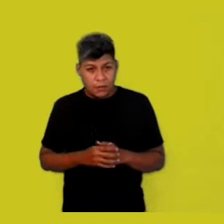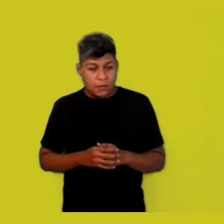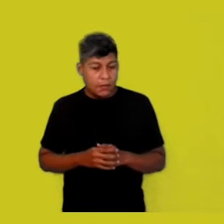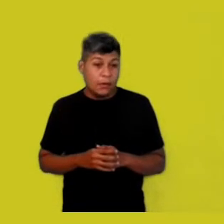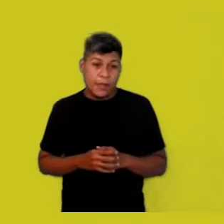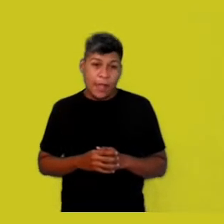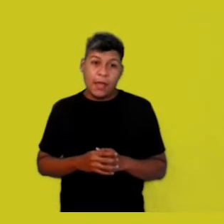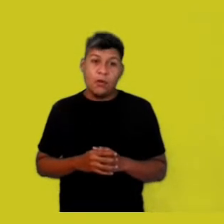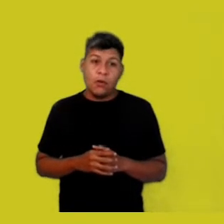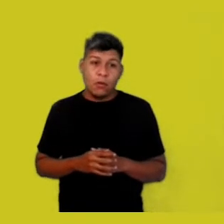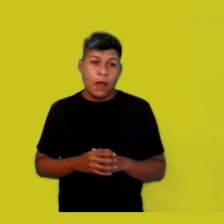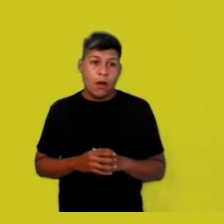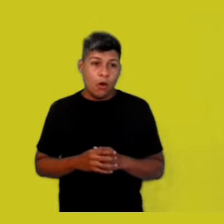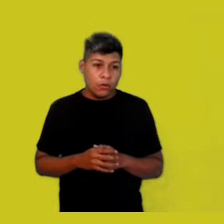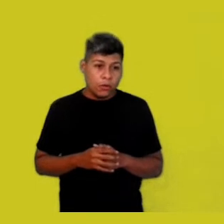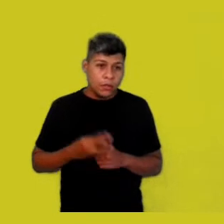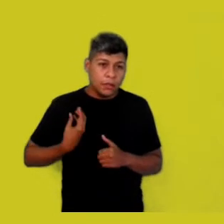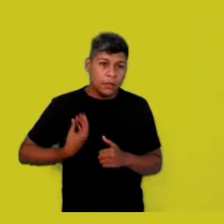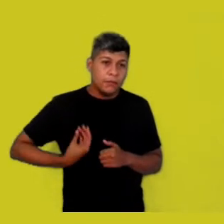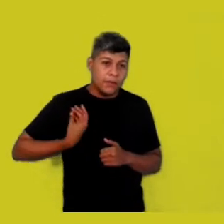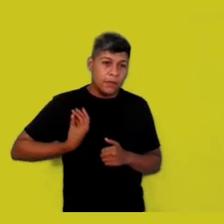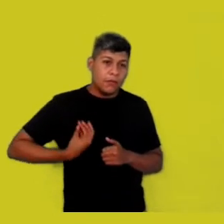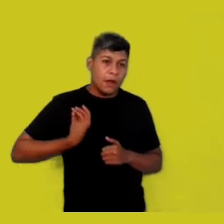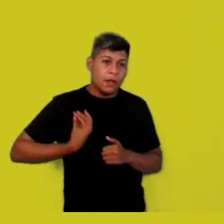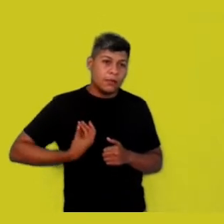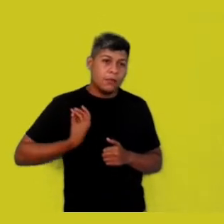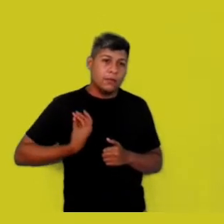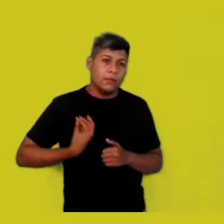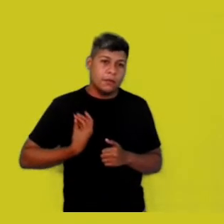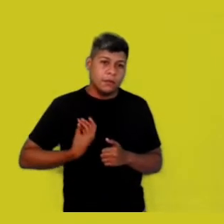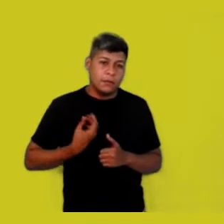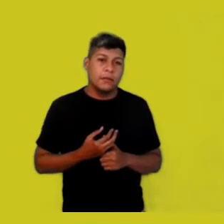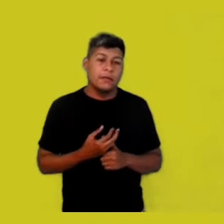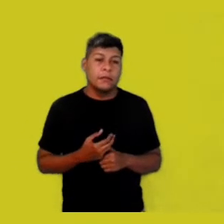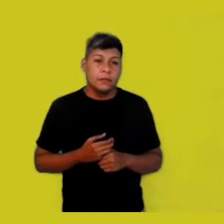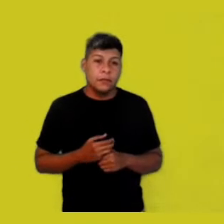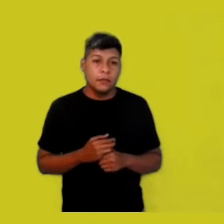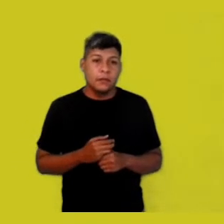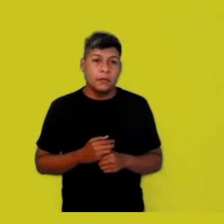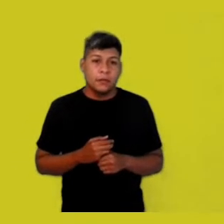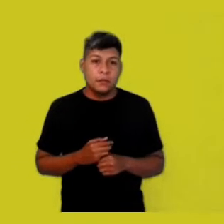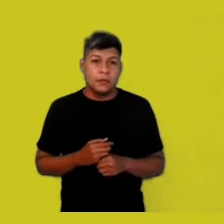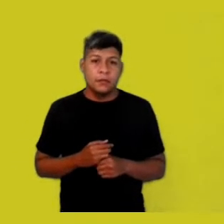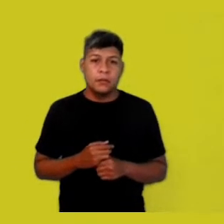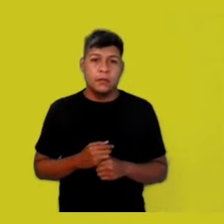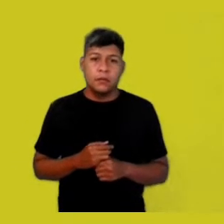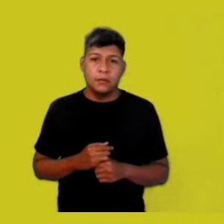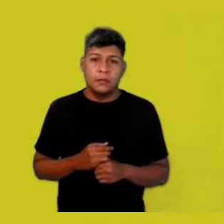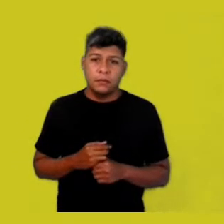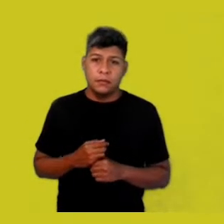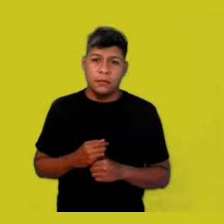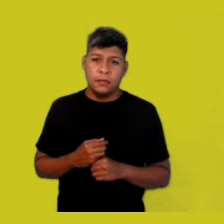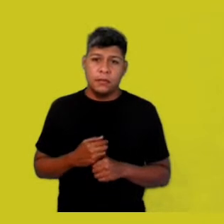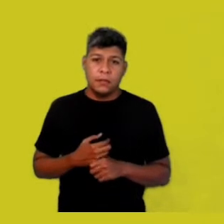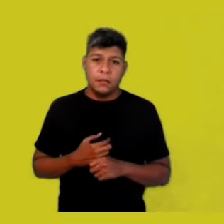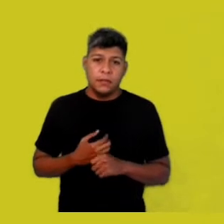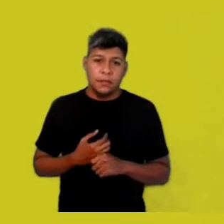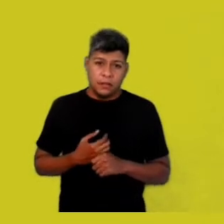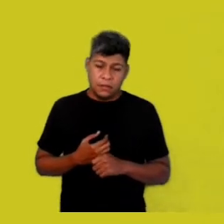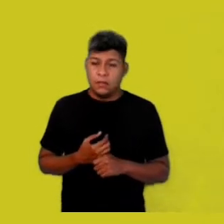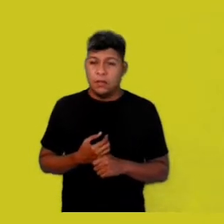with these springs and with the intangible in other ways.